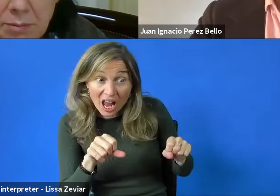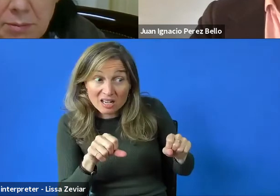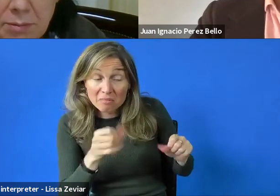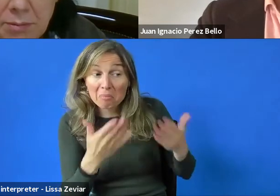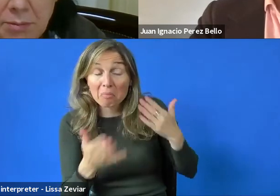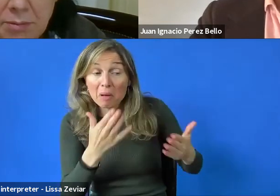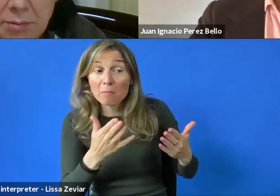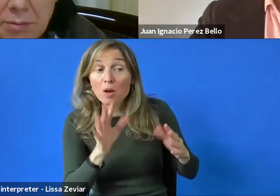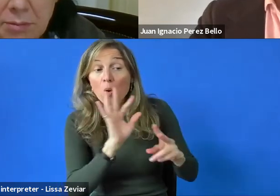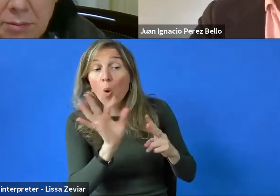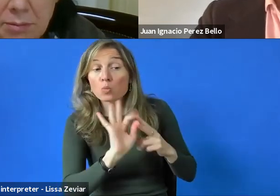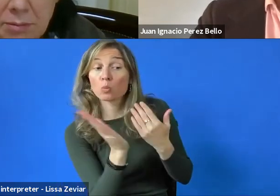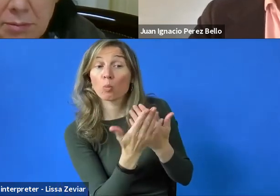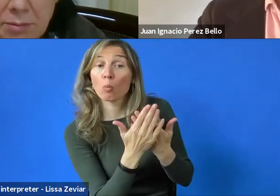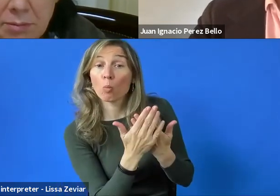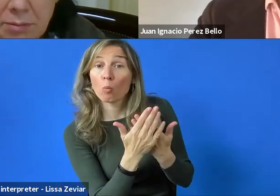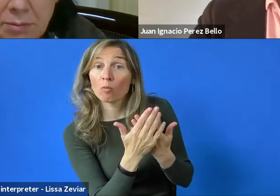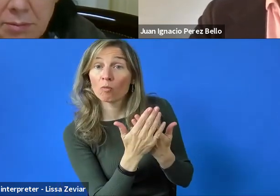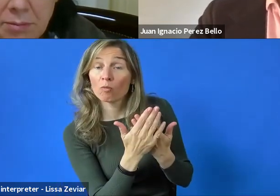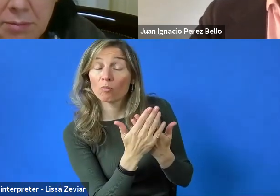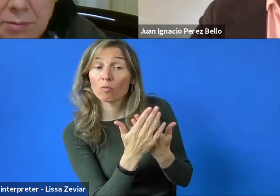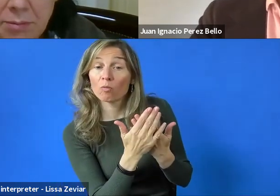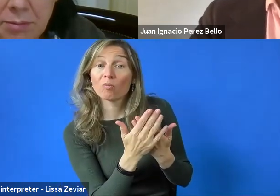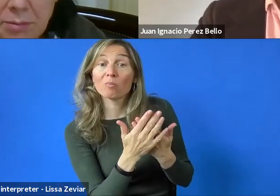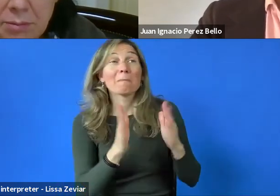even before having exhausted all the domestic remedies